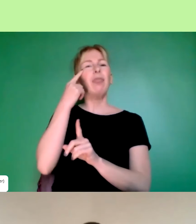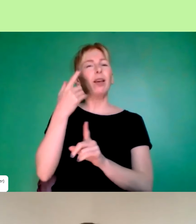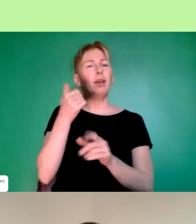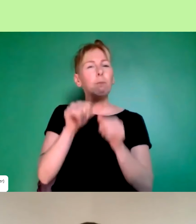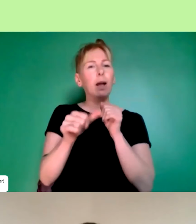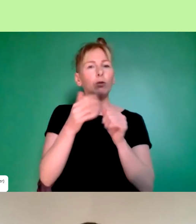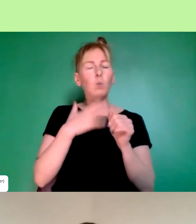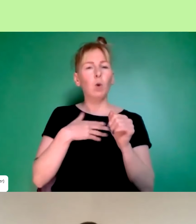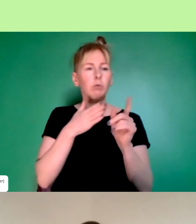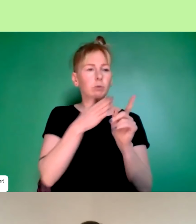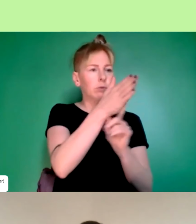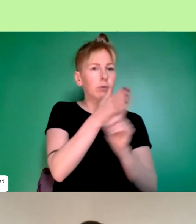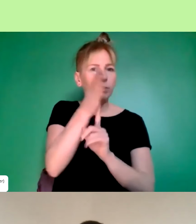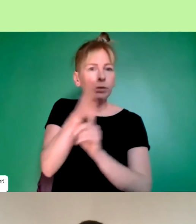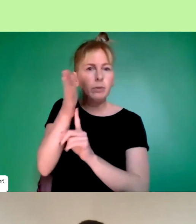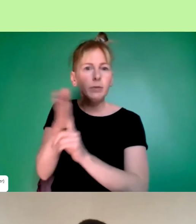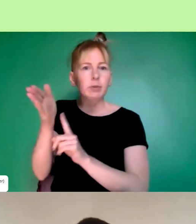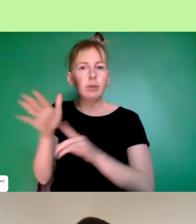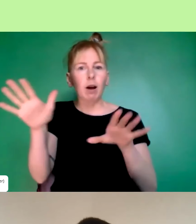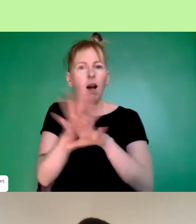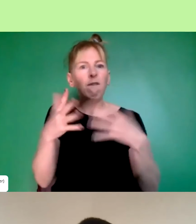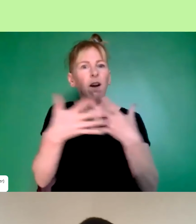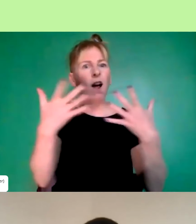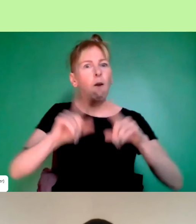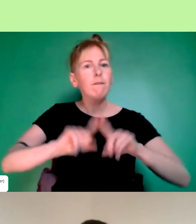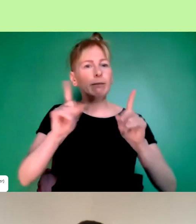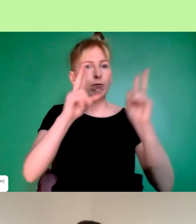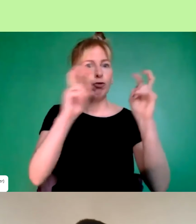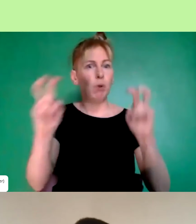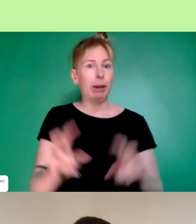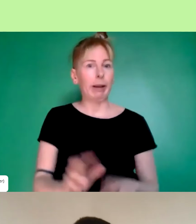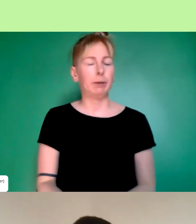enough ground. I hope that makes sense? But Jack, there's a quick question for you to